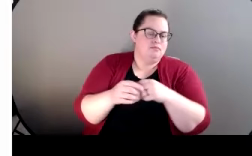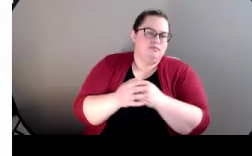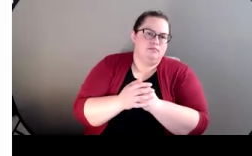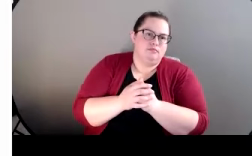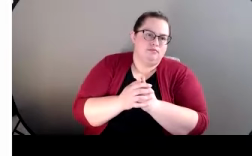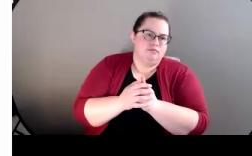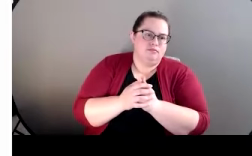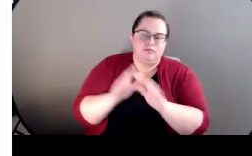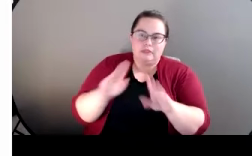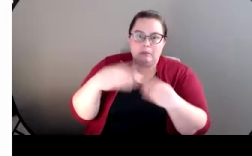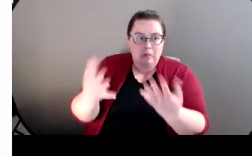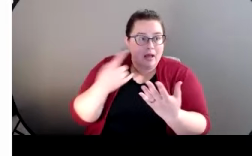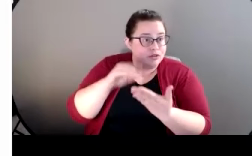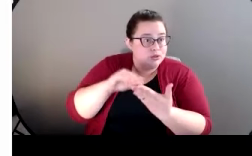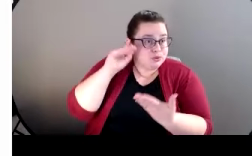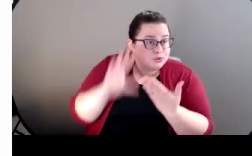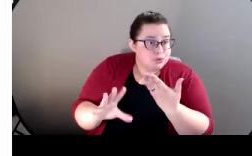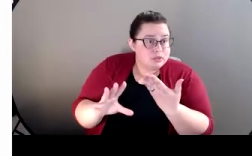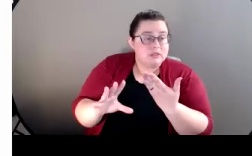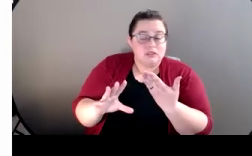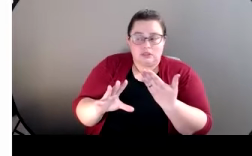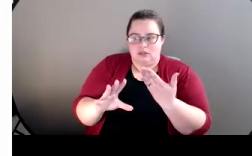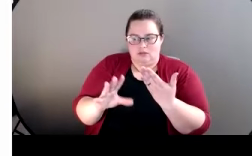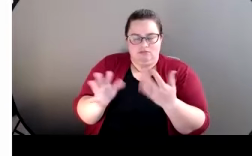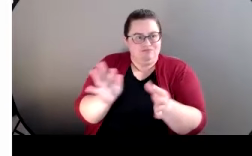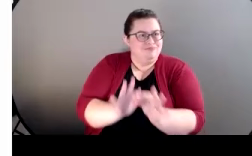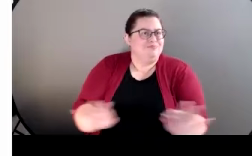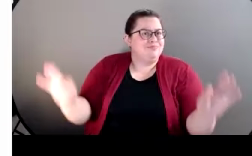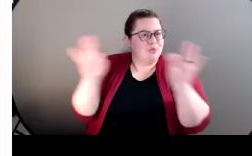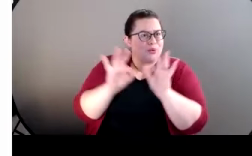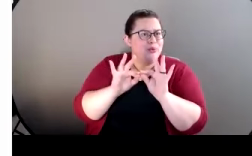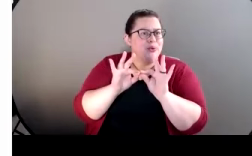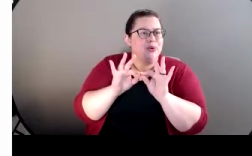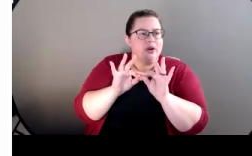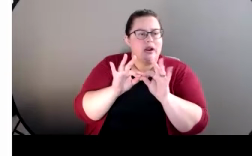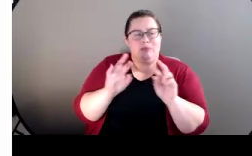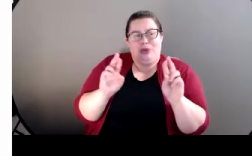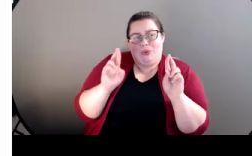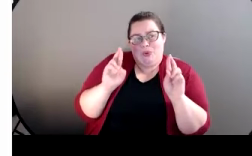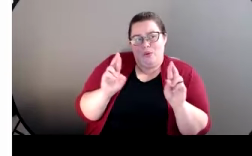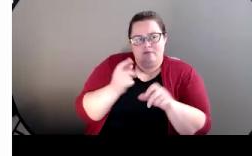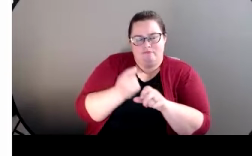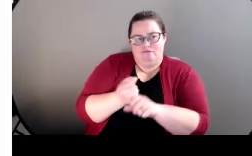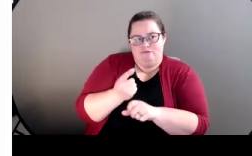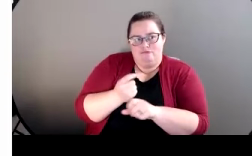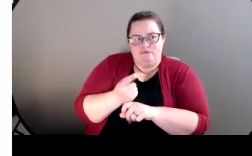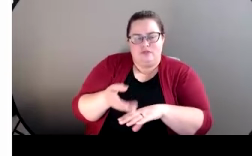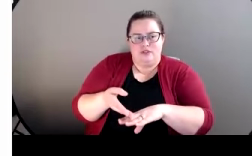Supplying this for students. It's really, really important. And we hope to each year to make similar gains.